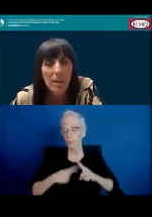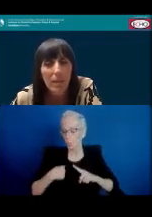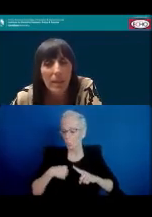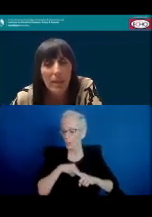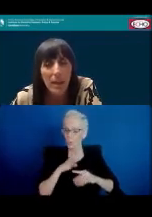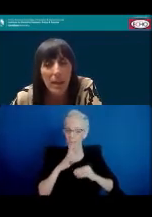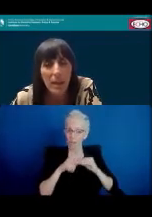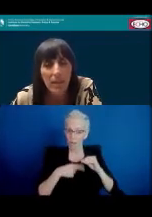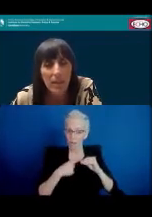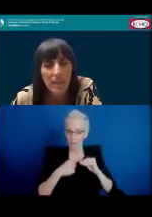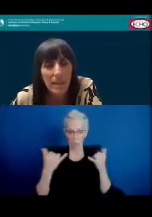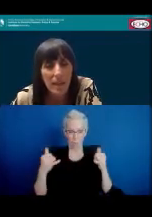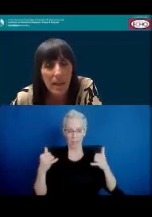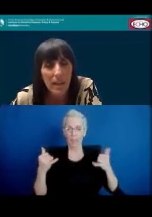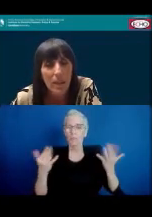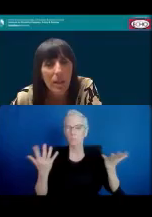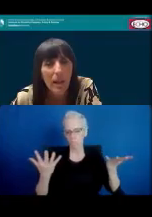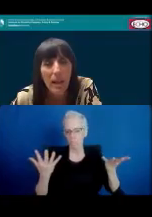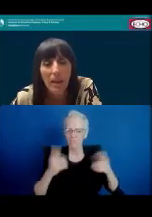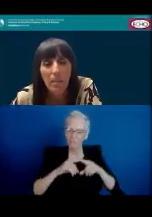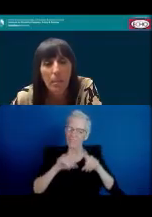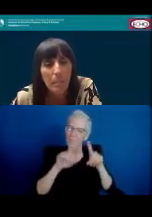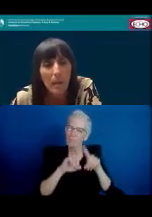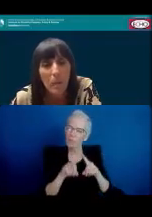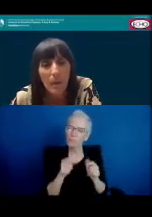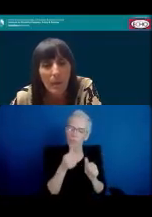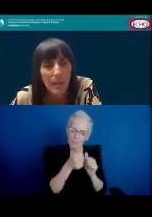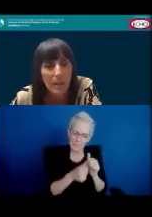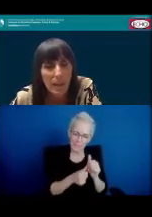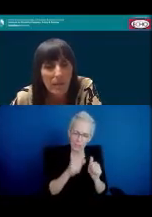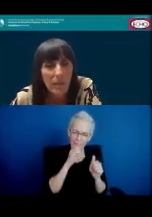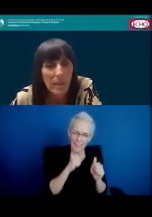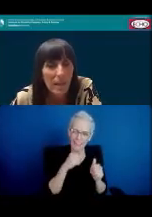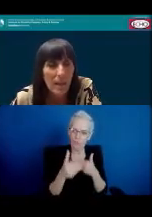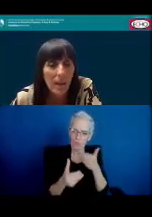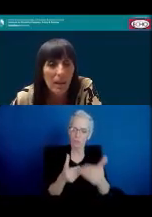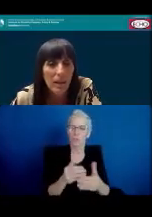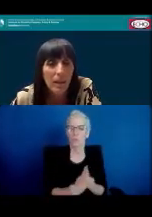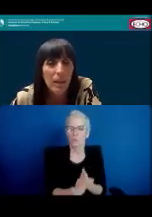different at every stage, whether it's infancy, toddlers